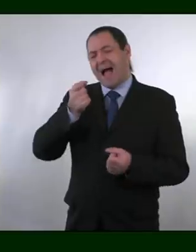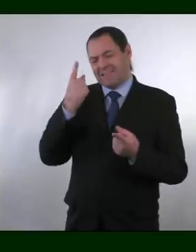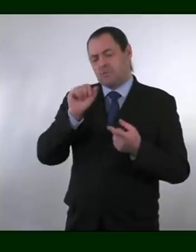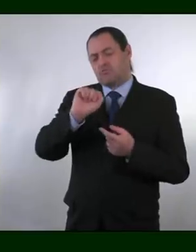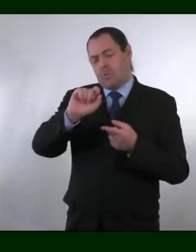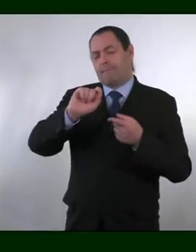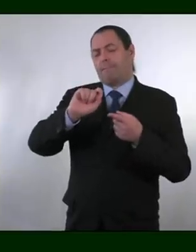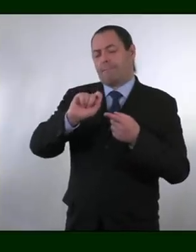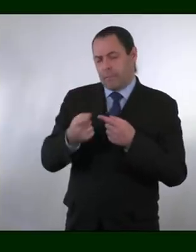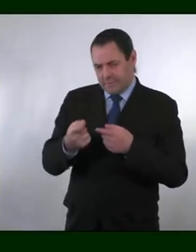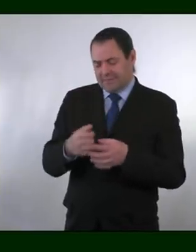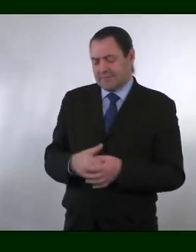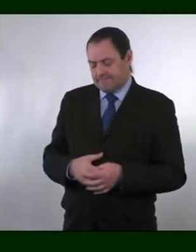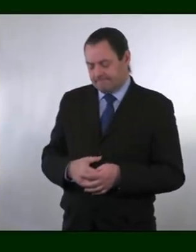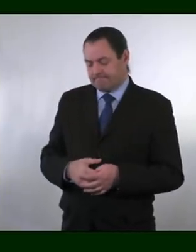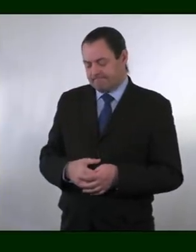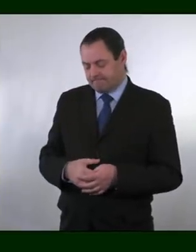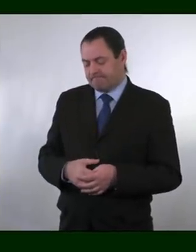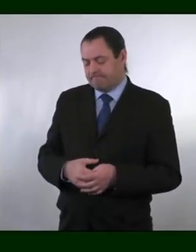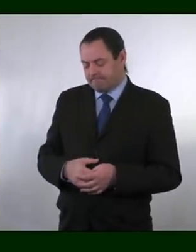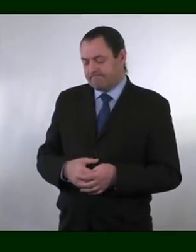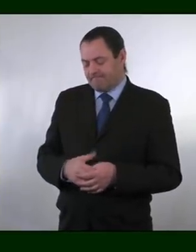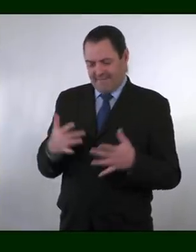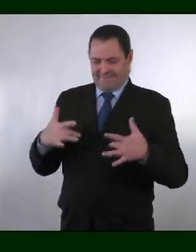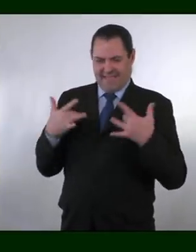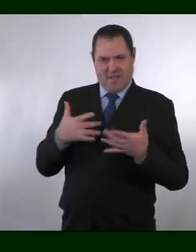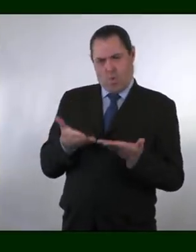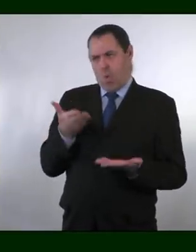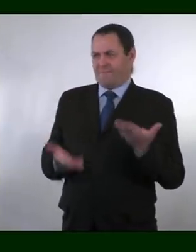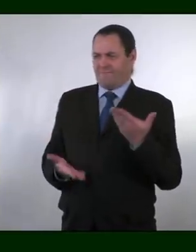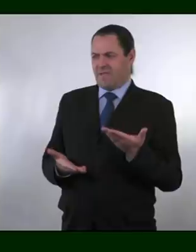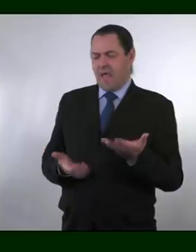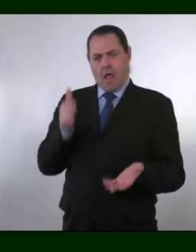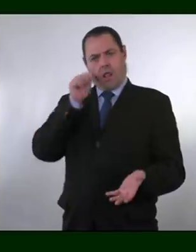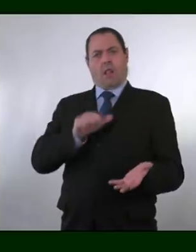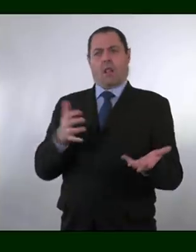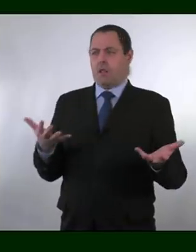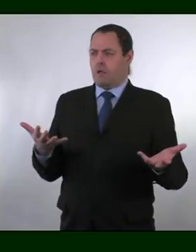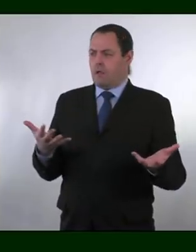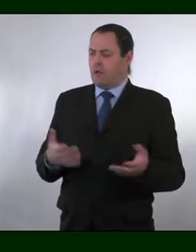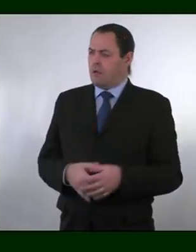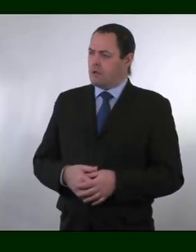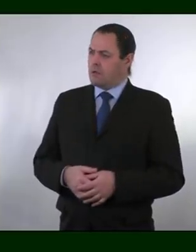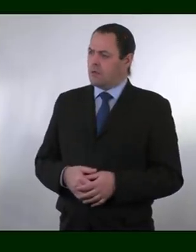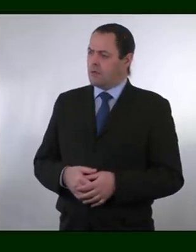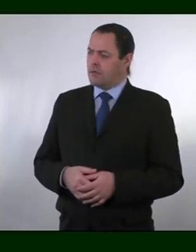hon. Friend makes and the feeling of unfairness that he describes. What we are trying to do